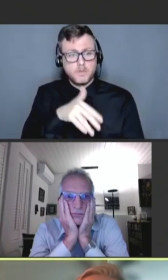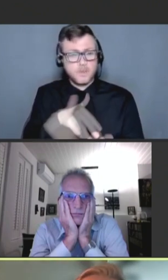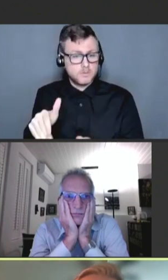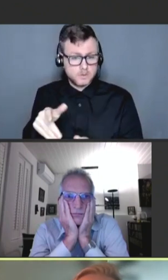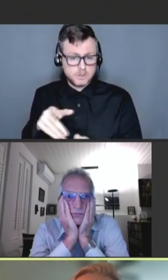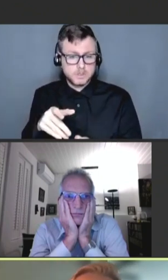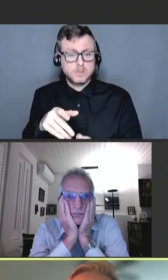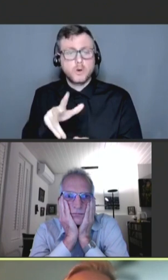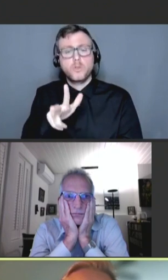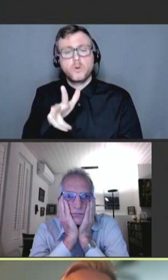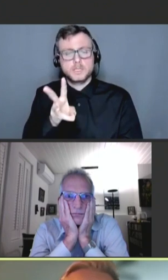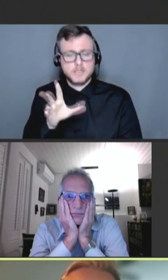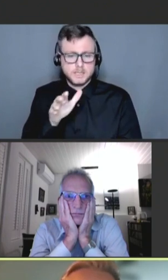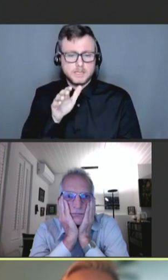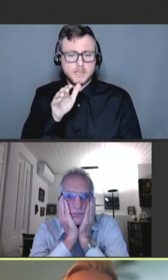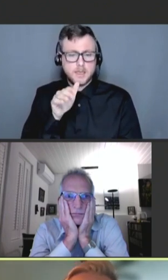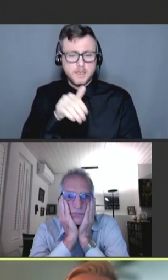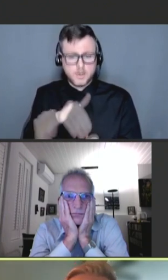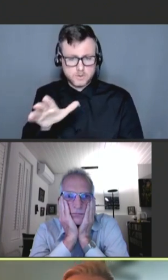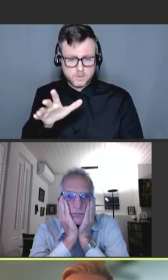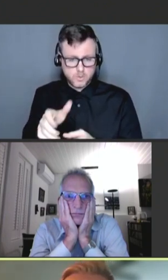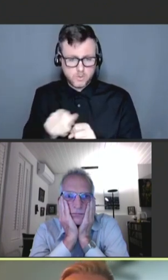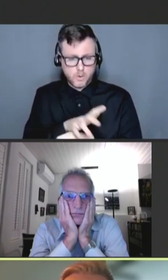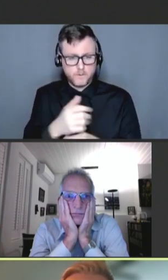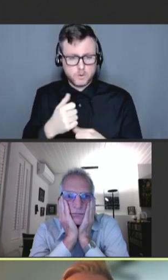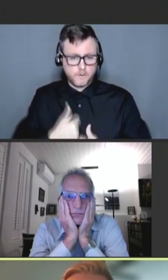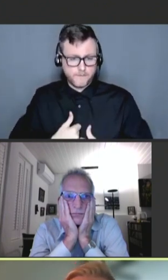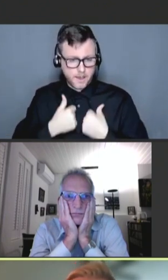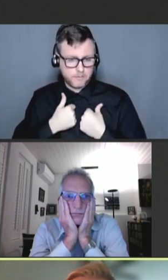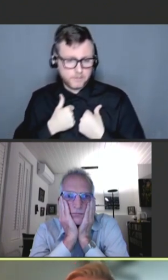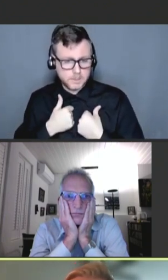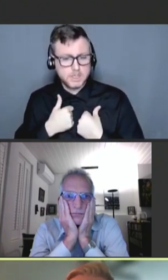symptoms in people who previously got infected, developed the Long-COVID,